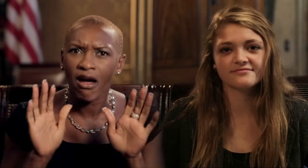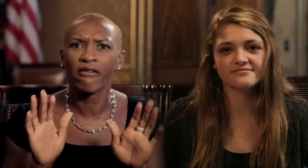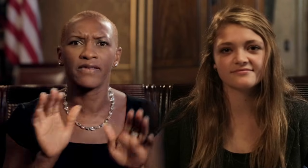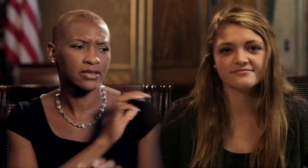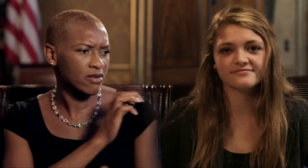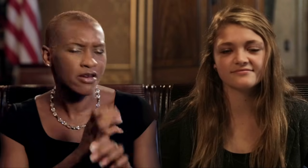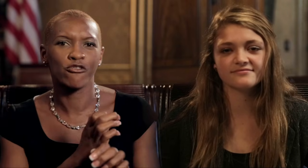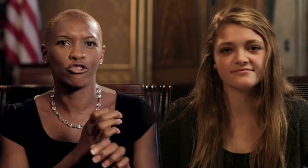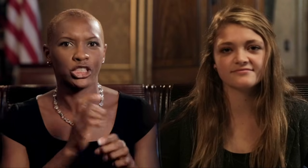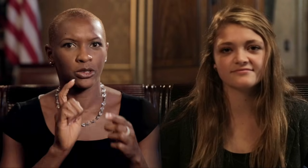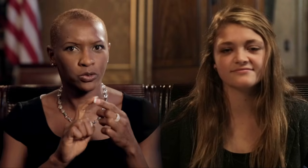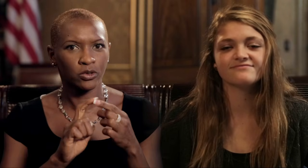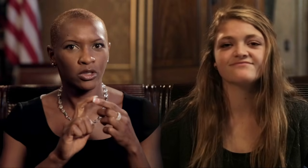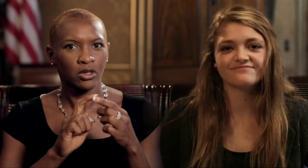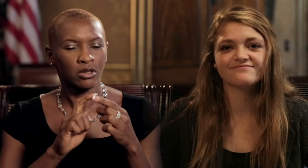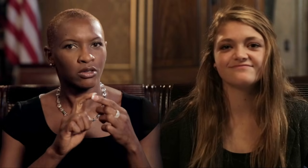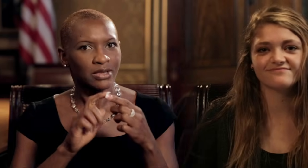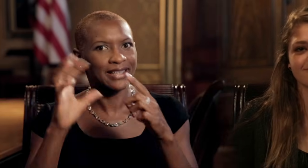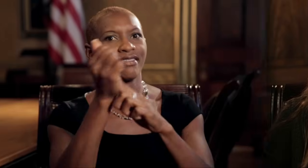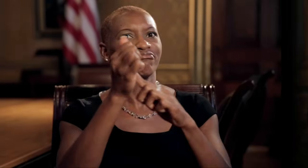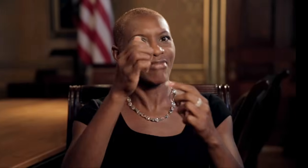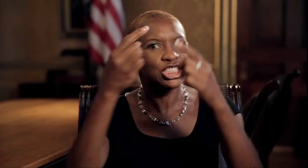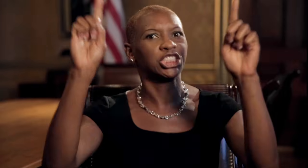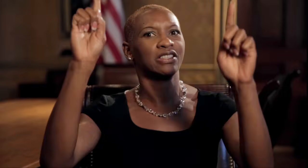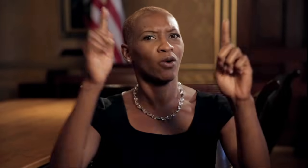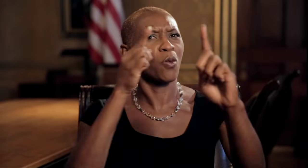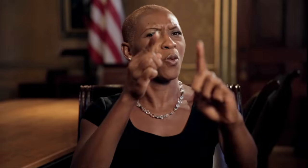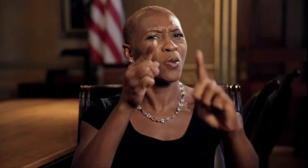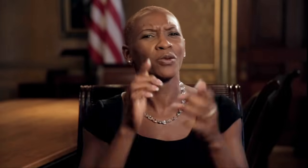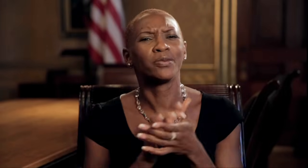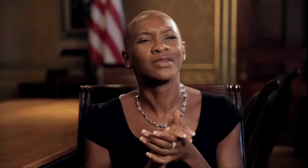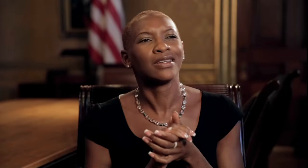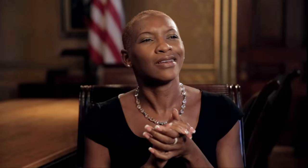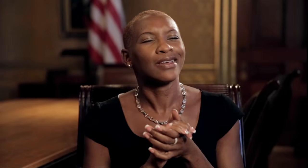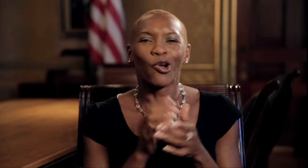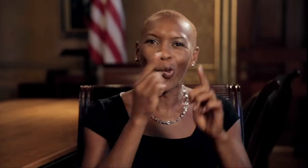and sacrifice energy to achieve their goals.